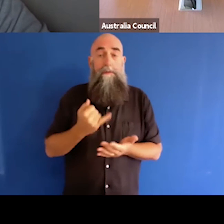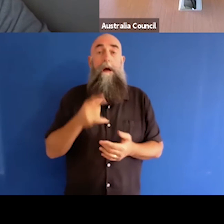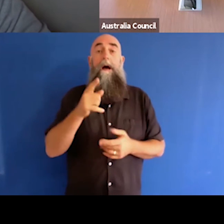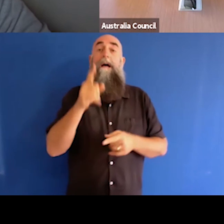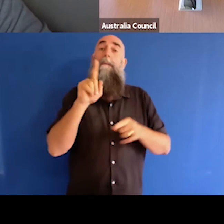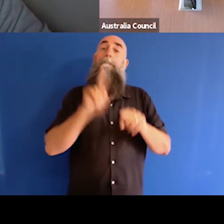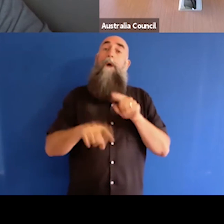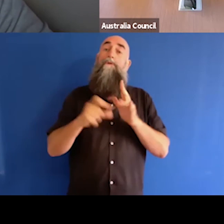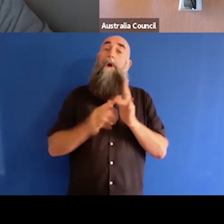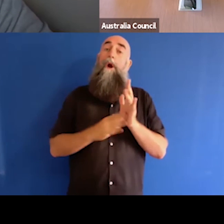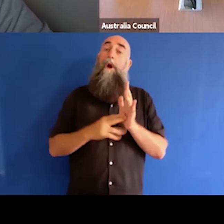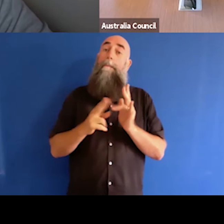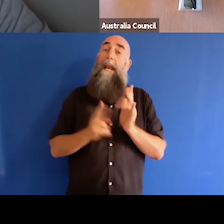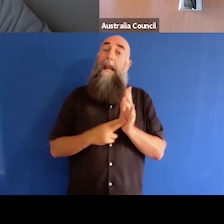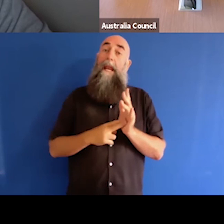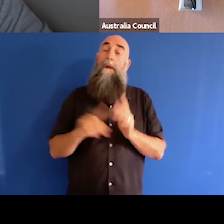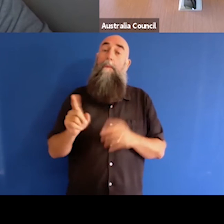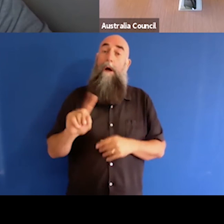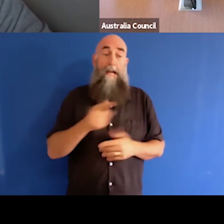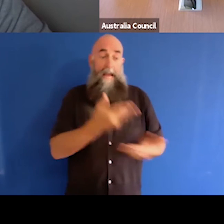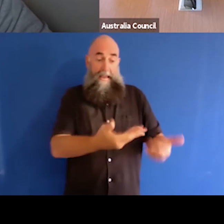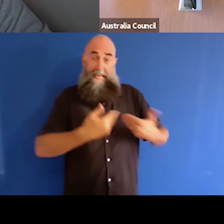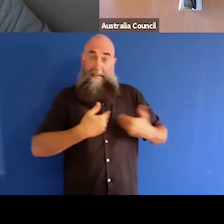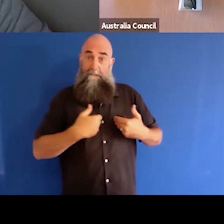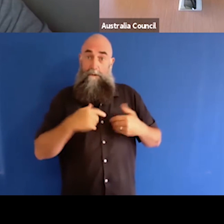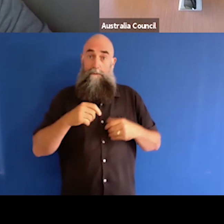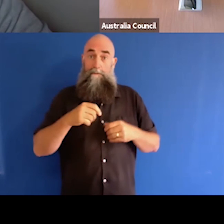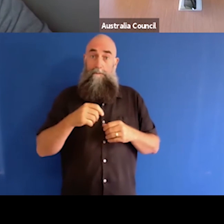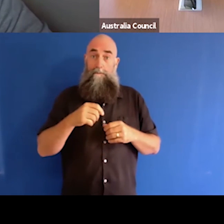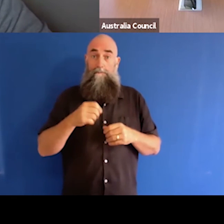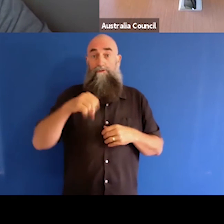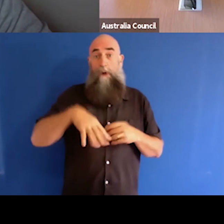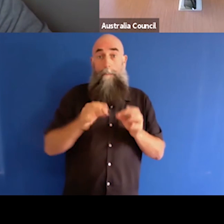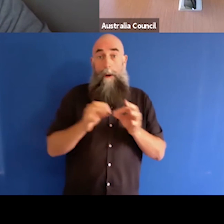make sure the files stay in that Drop Box and you don't move them around or you don't